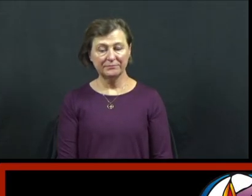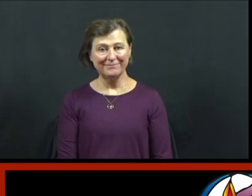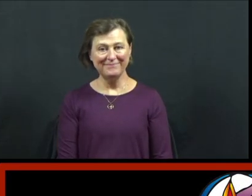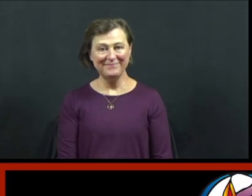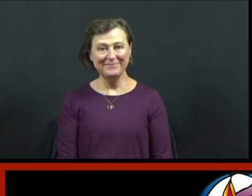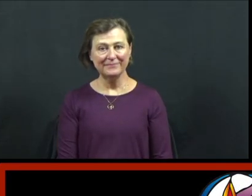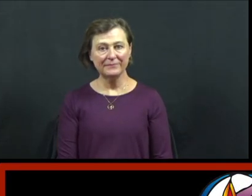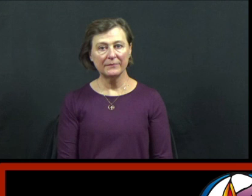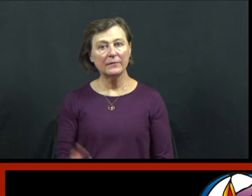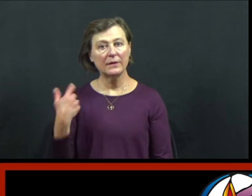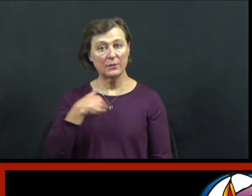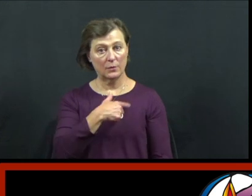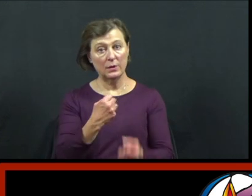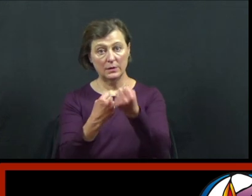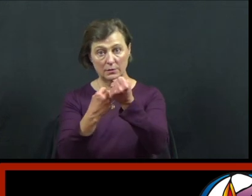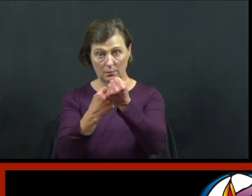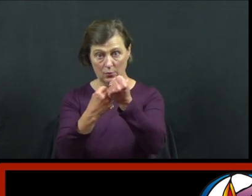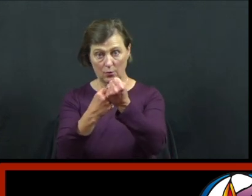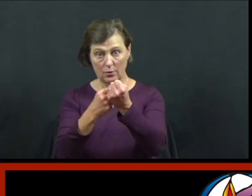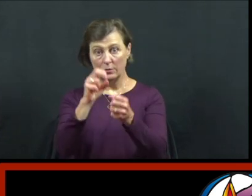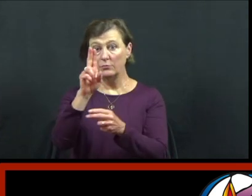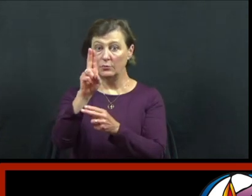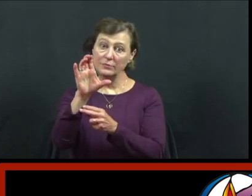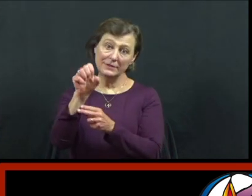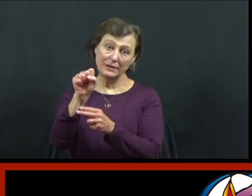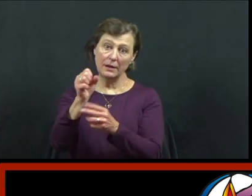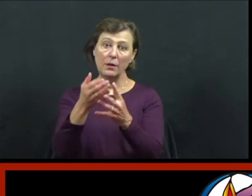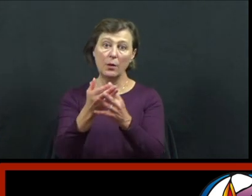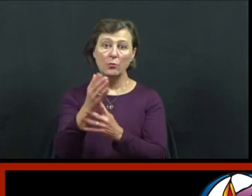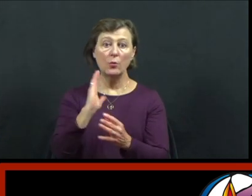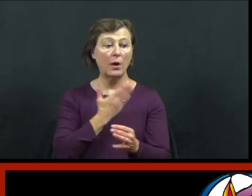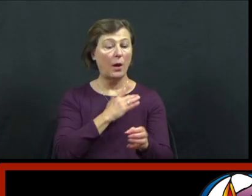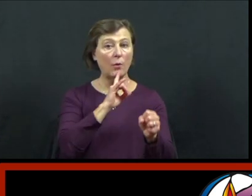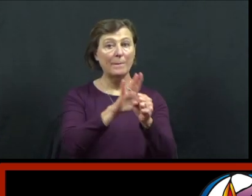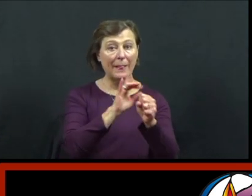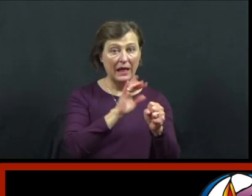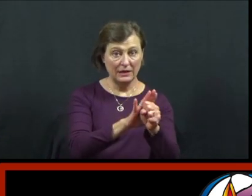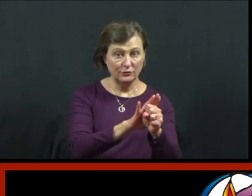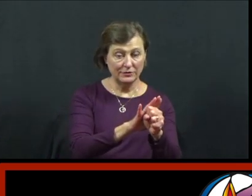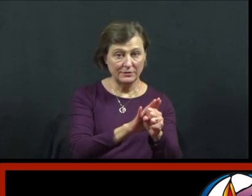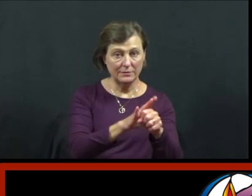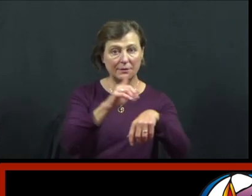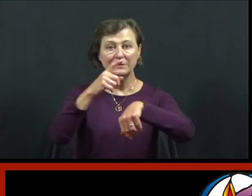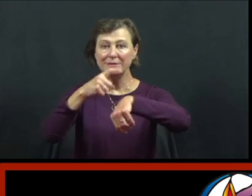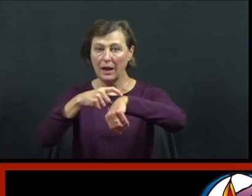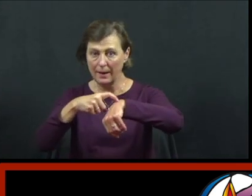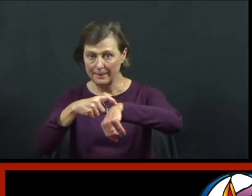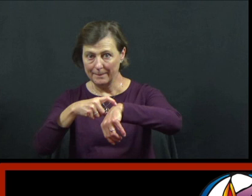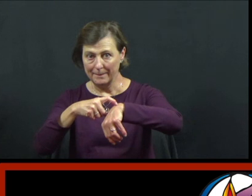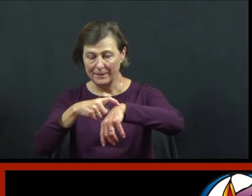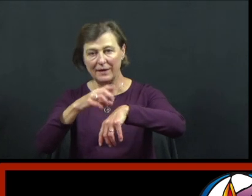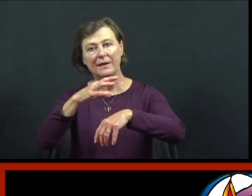We support UUCS through our pledges, our time, and connections with one